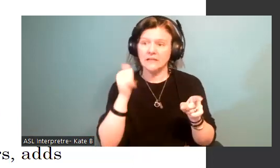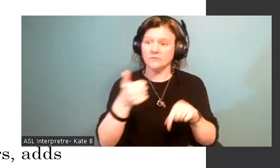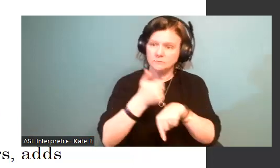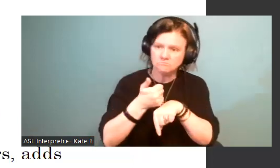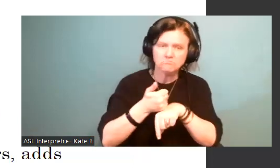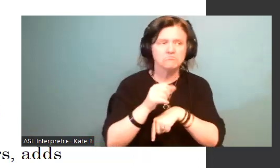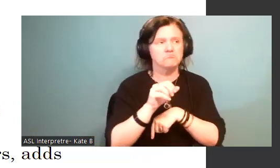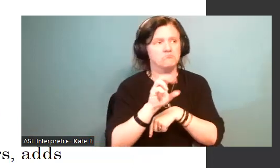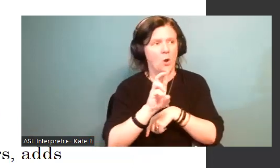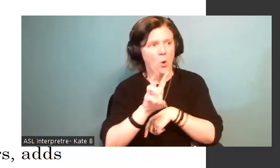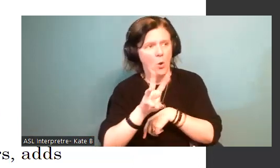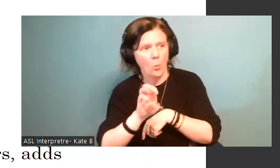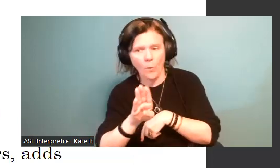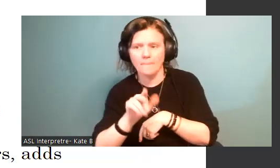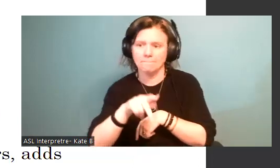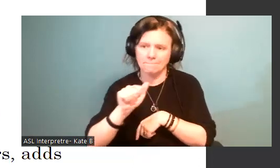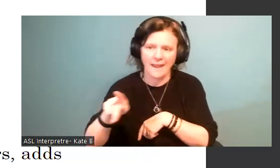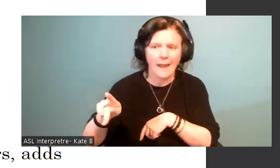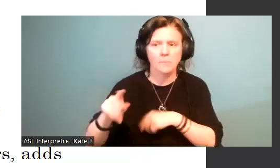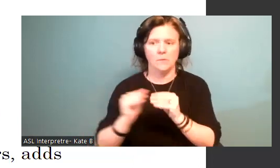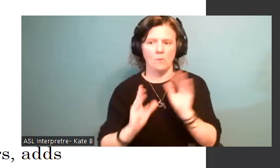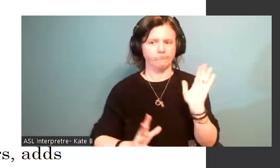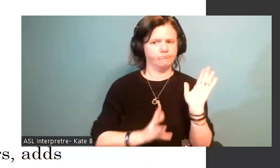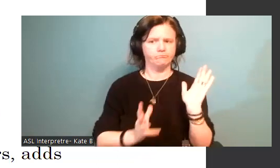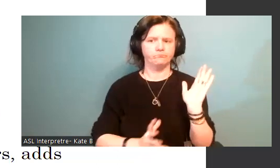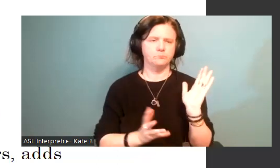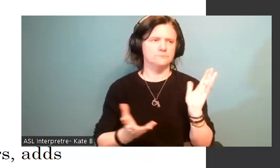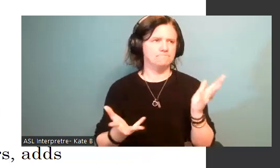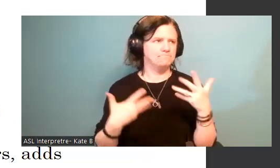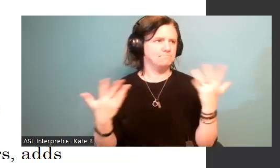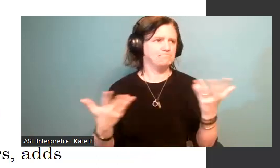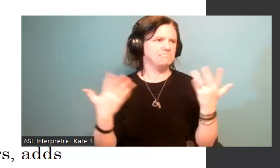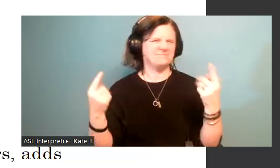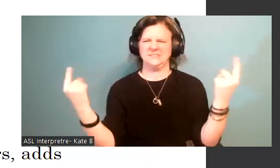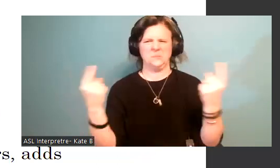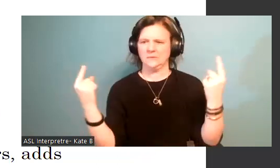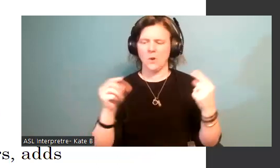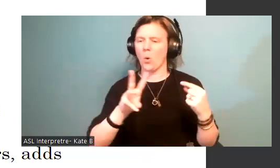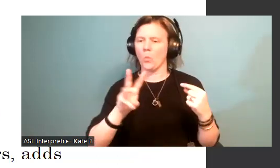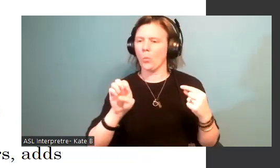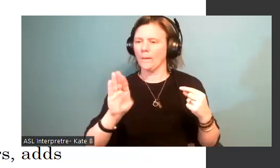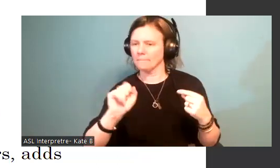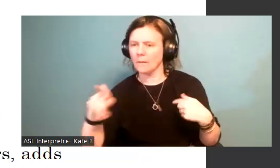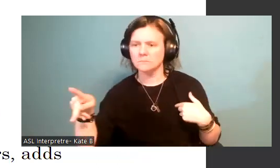check box property, things like that. ARIA key